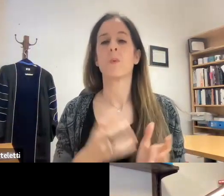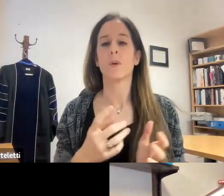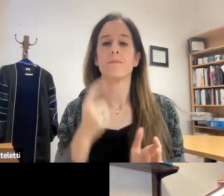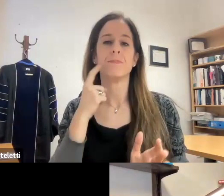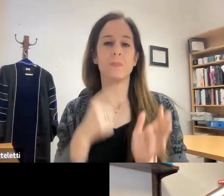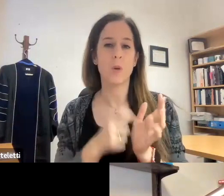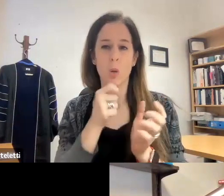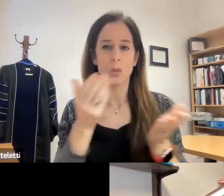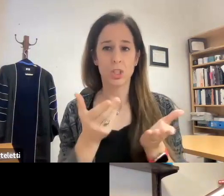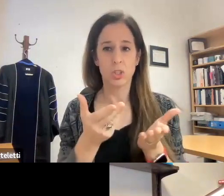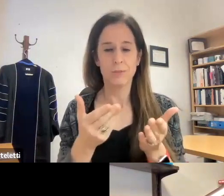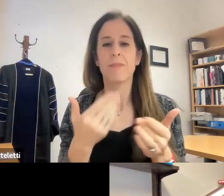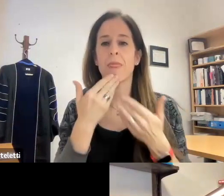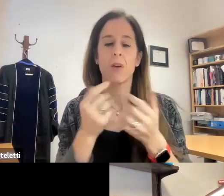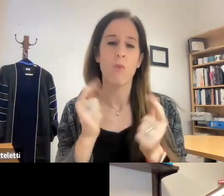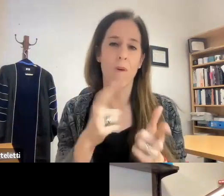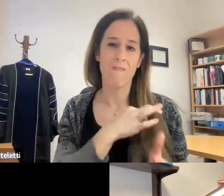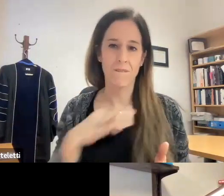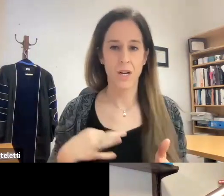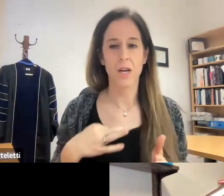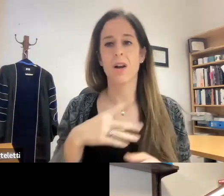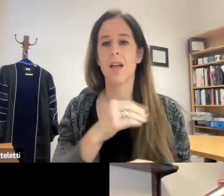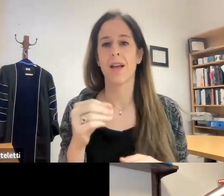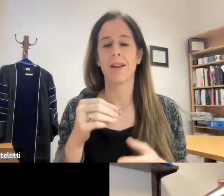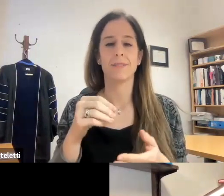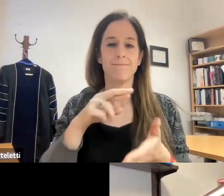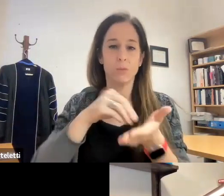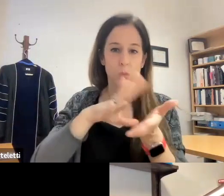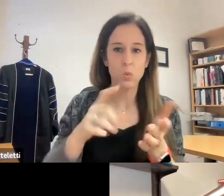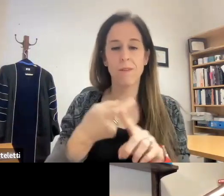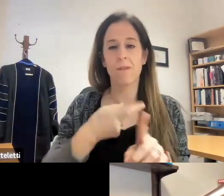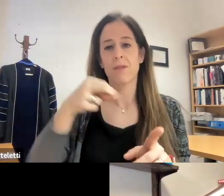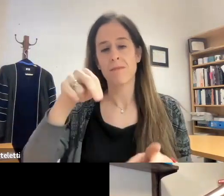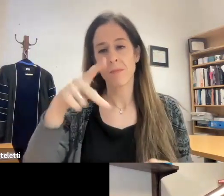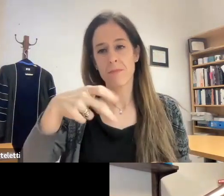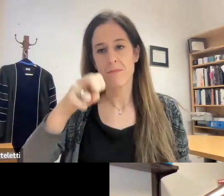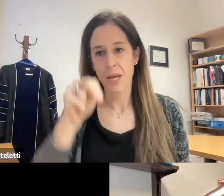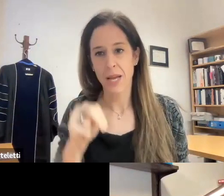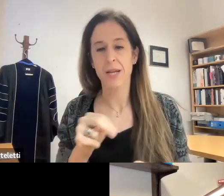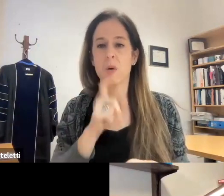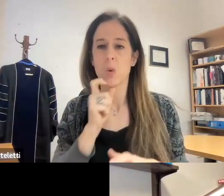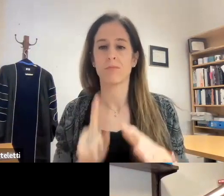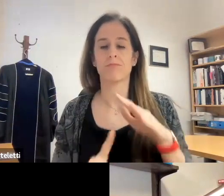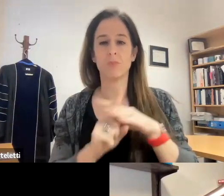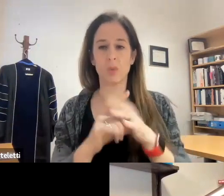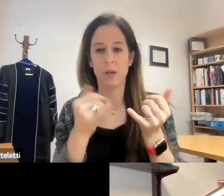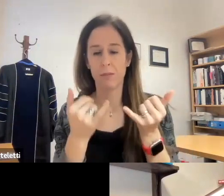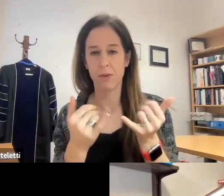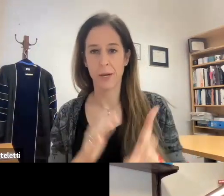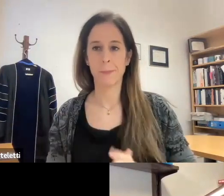Before I get started, I just wanted to acknowledge all of the faculty and the students from Gallaudet PhD in